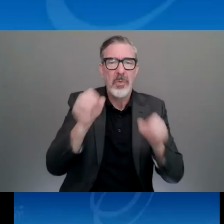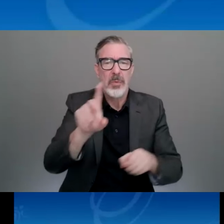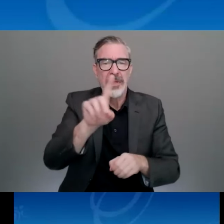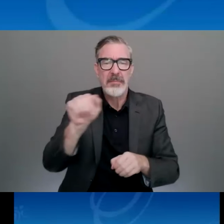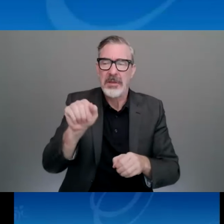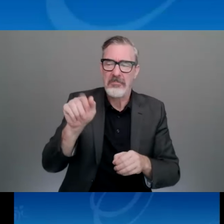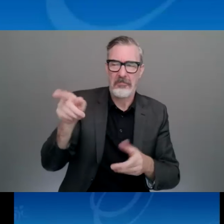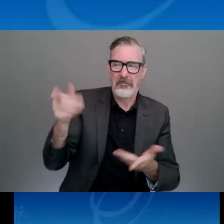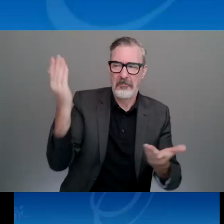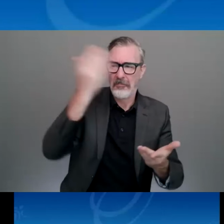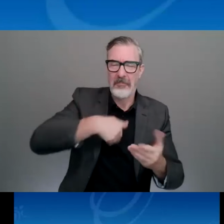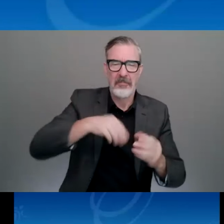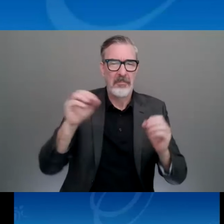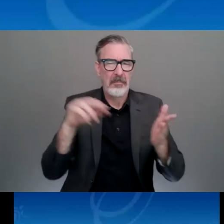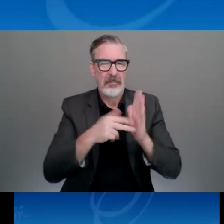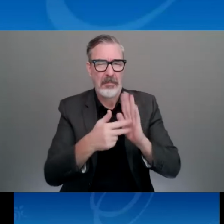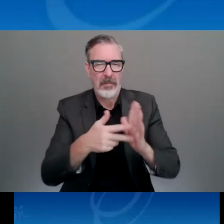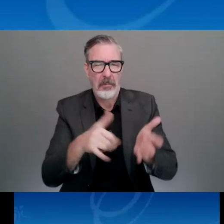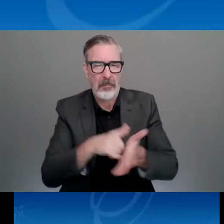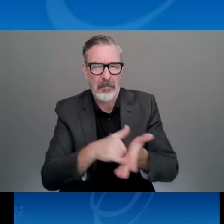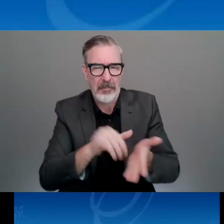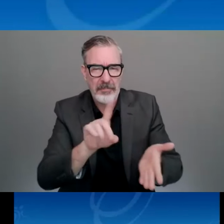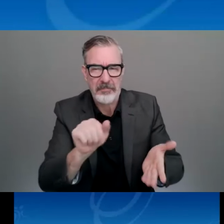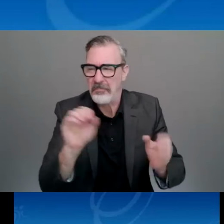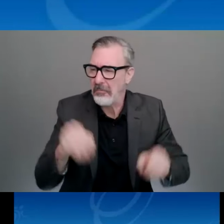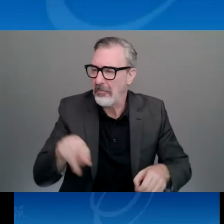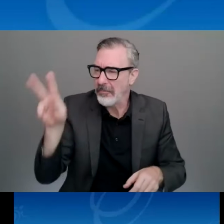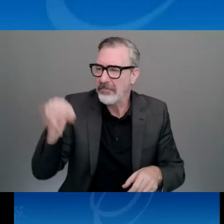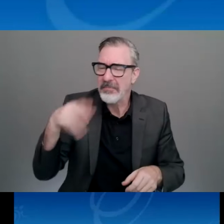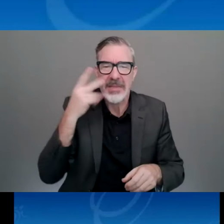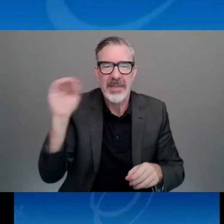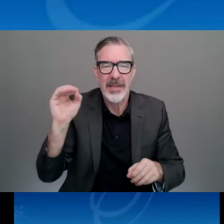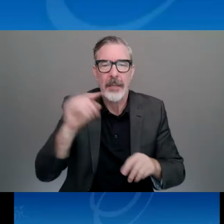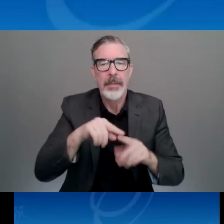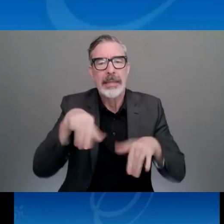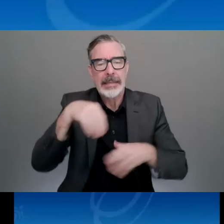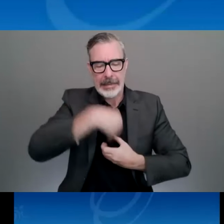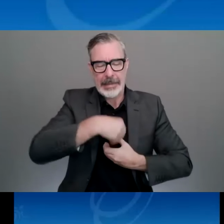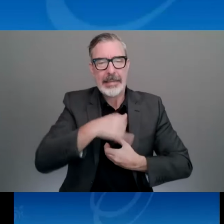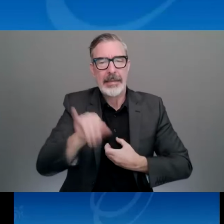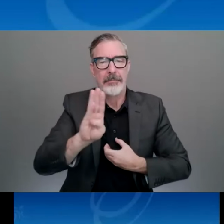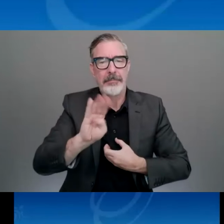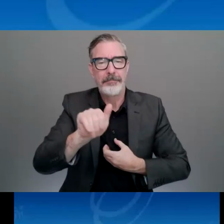And then then that's that's where we end up with with what we have today. So, so if we want to balance that, we coach.